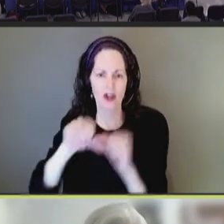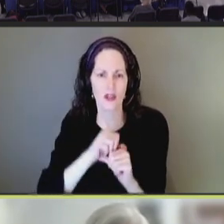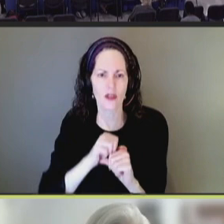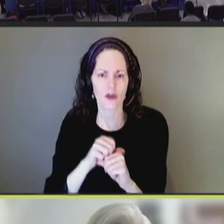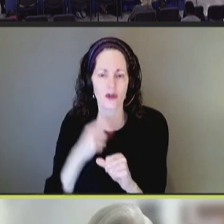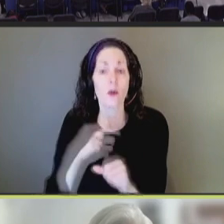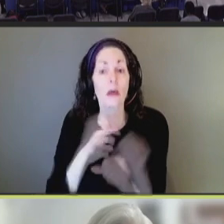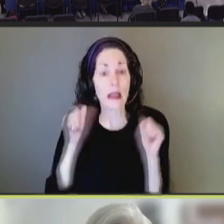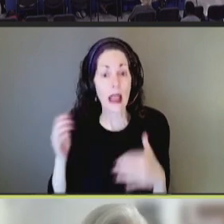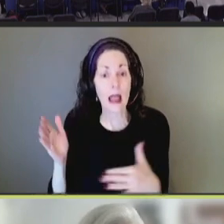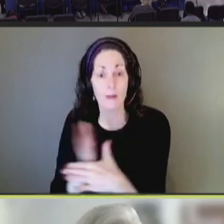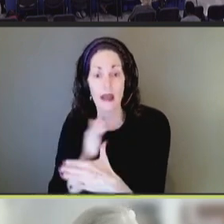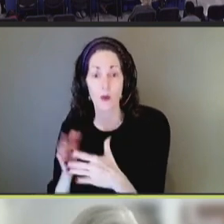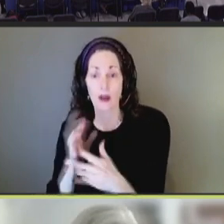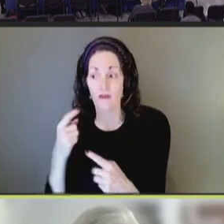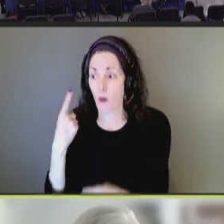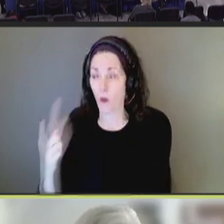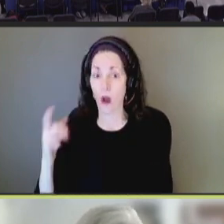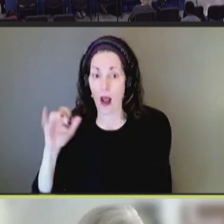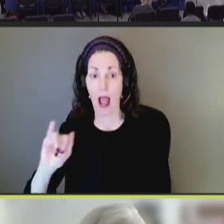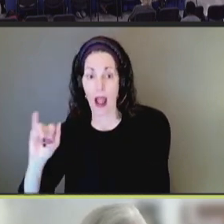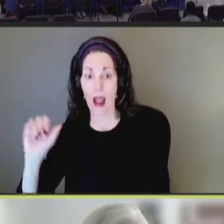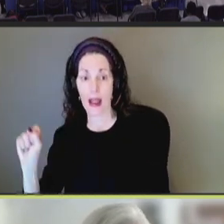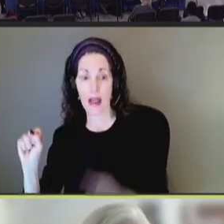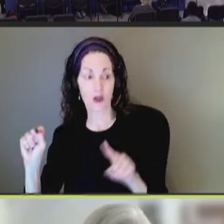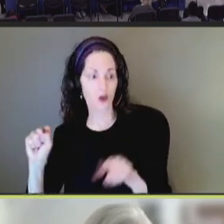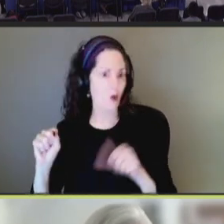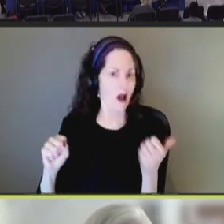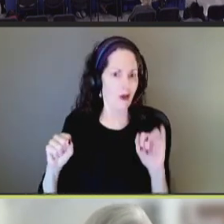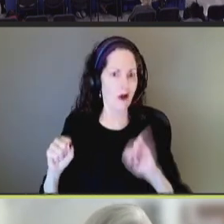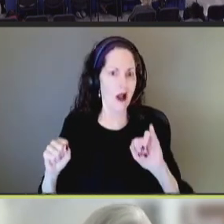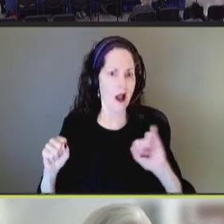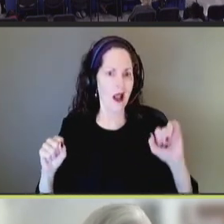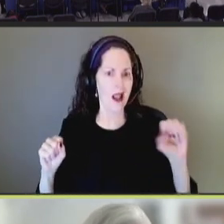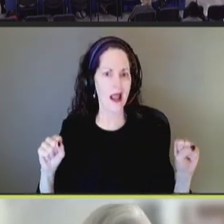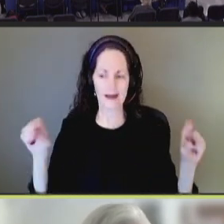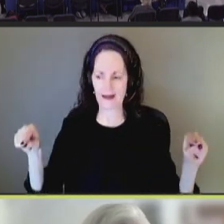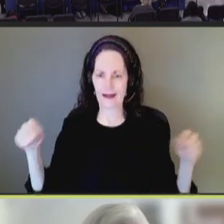so from one IIS to another and also through multi-state providers. So,